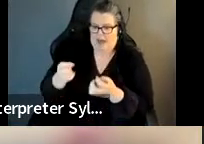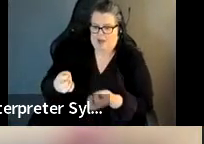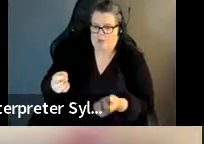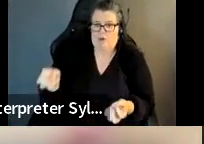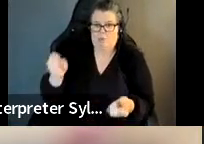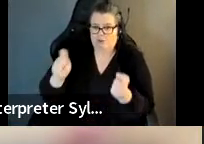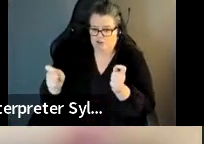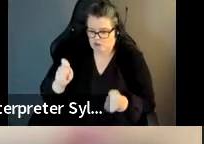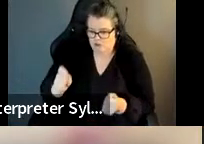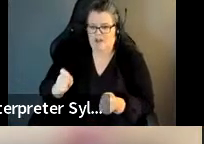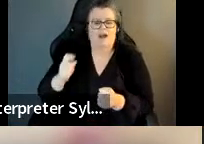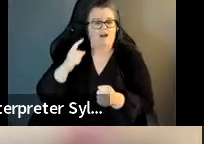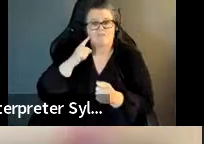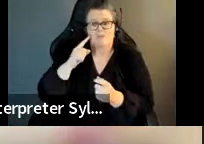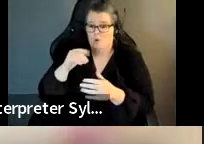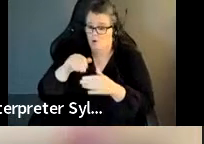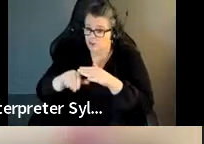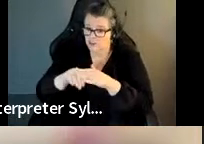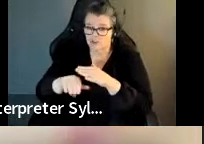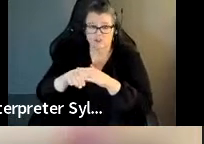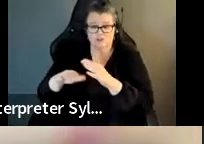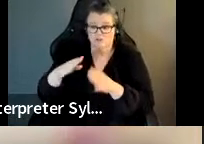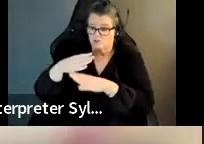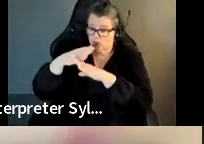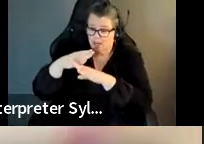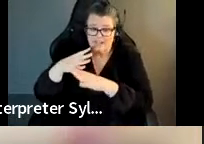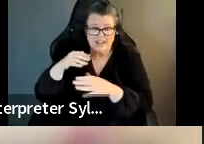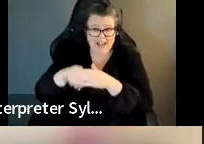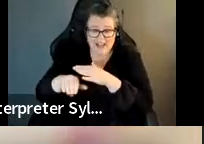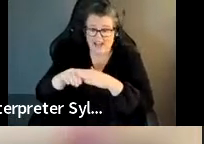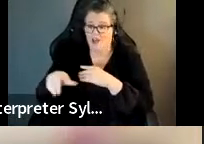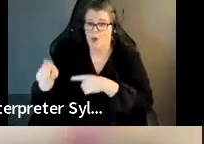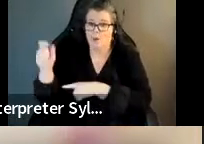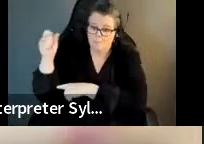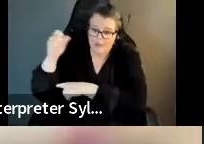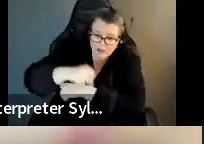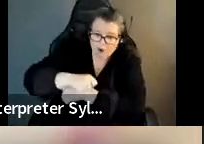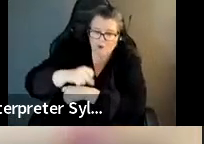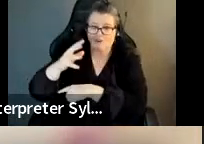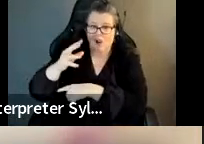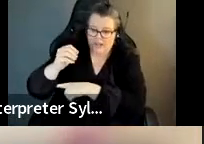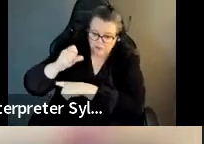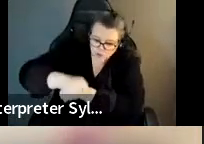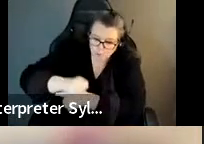to all patients, bending over and stooping and needing to manually adjust the equipment.